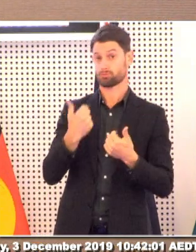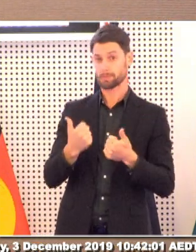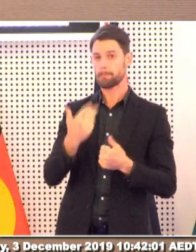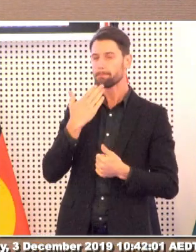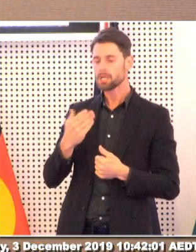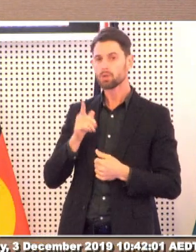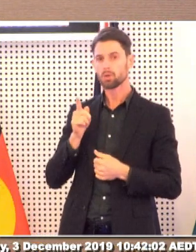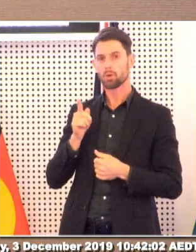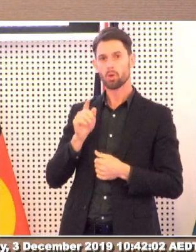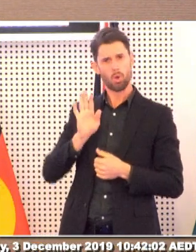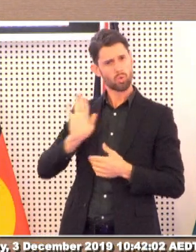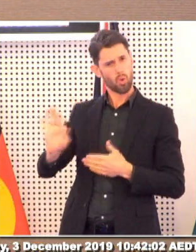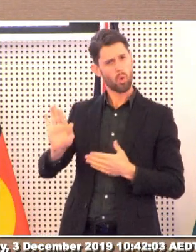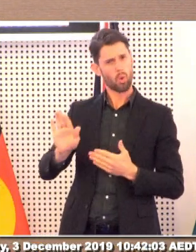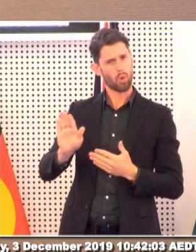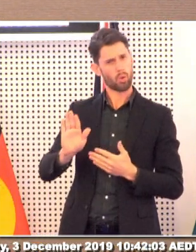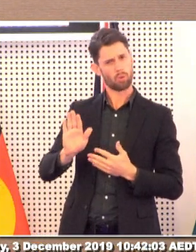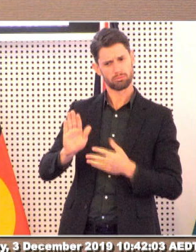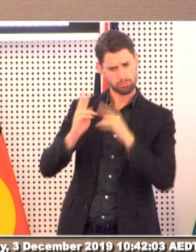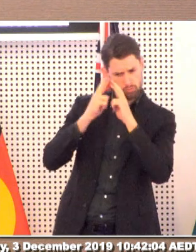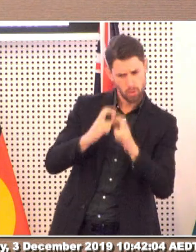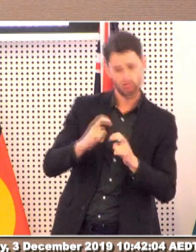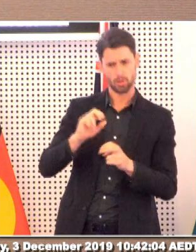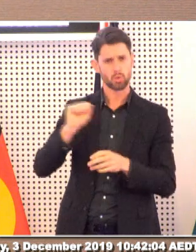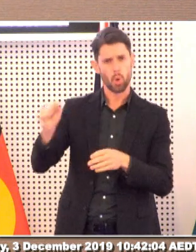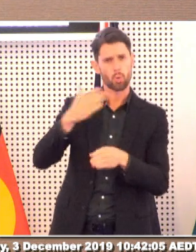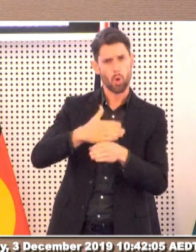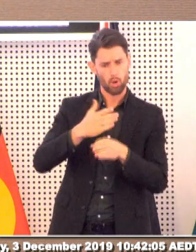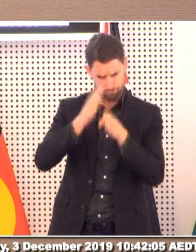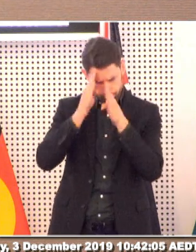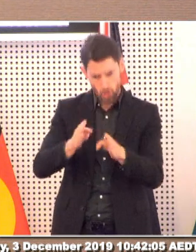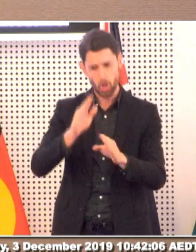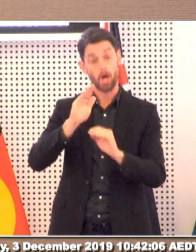beginning because the work that you do in looking at violence and abuse for people